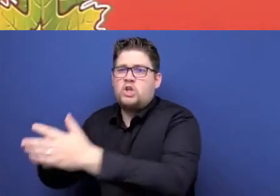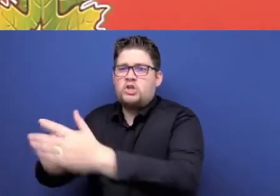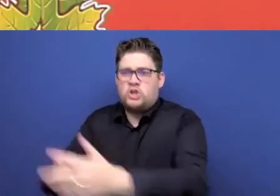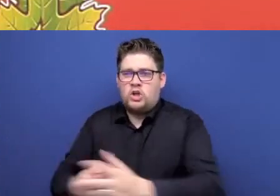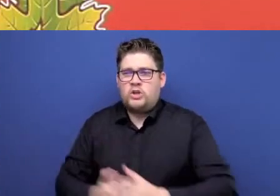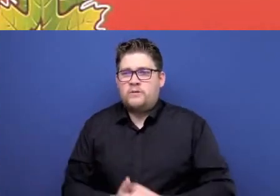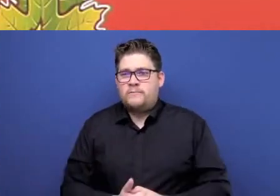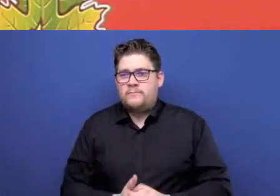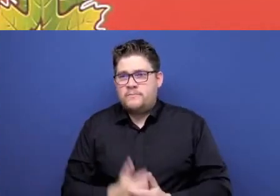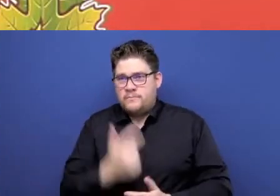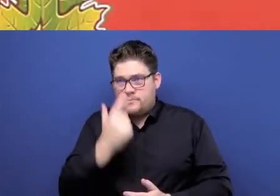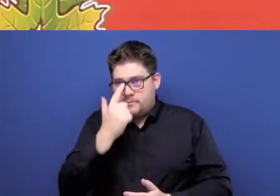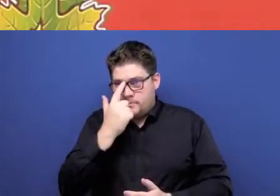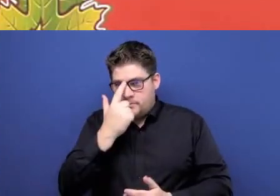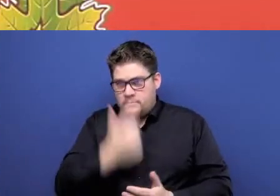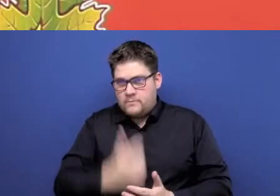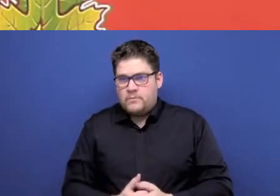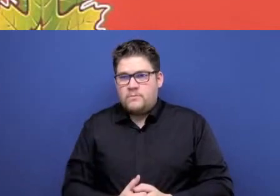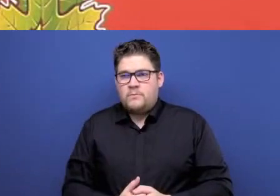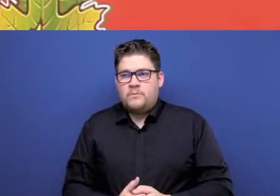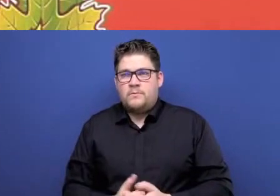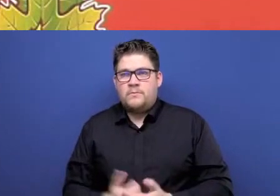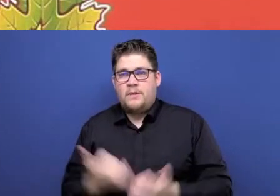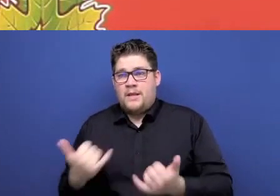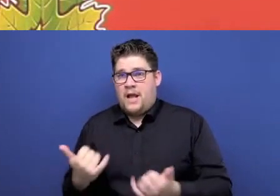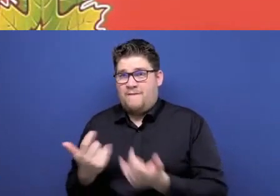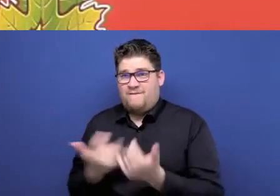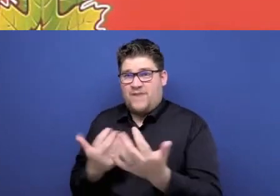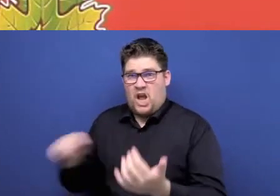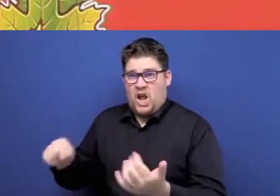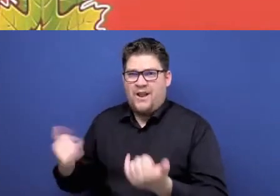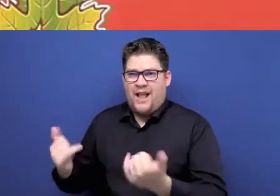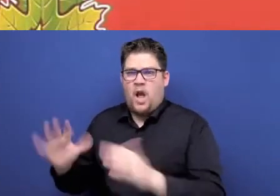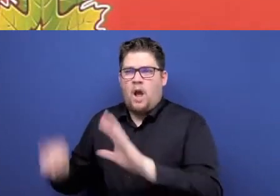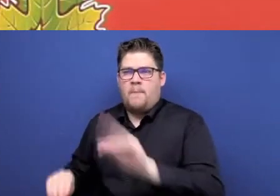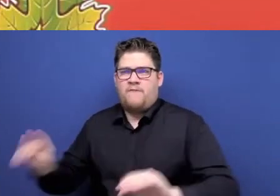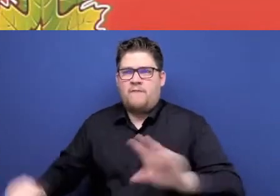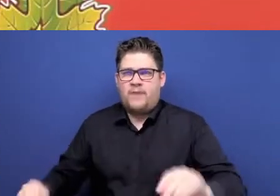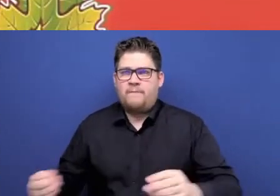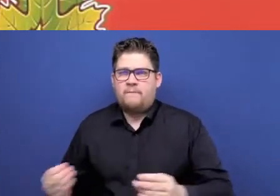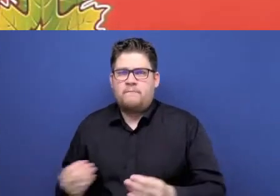order to supplement um. Fires